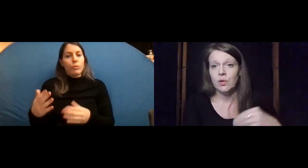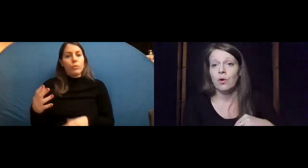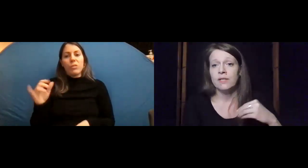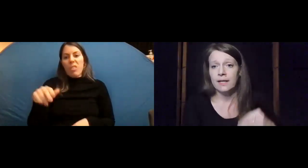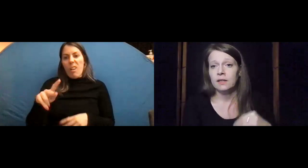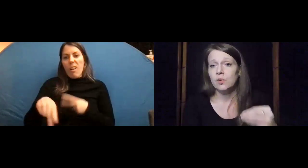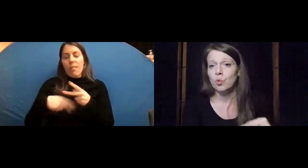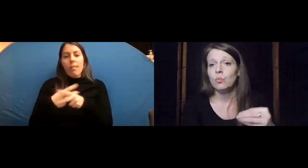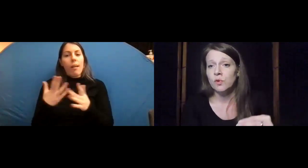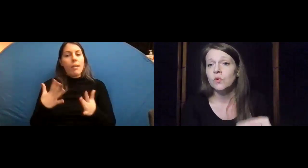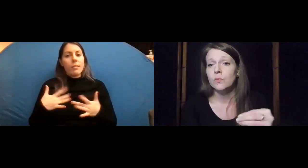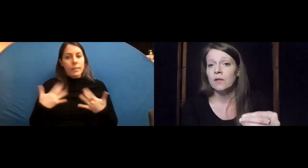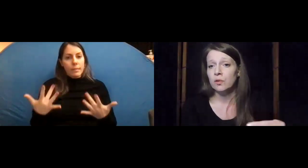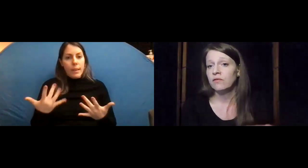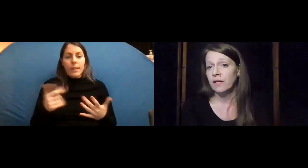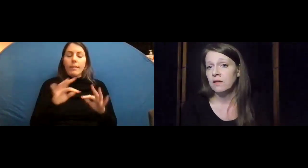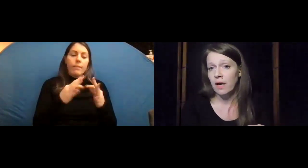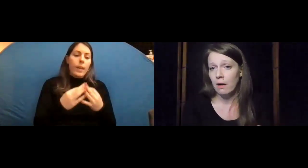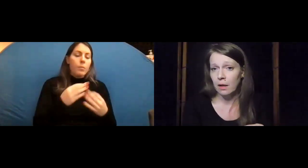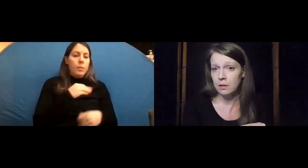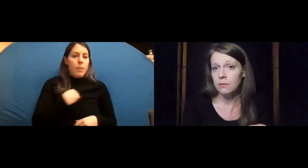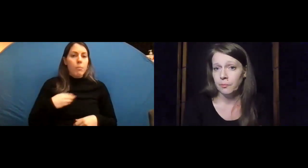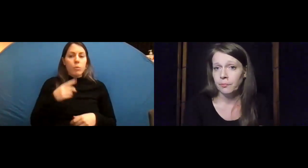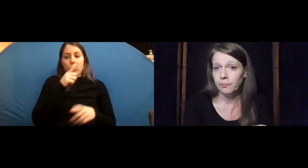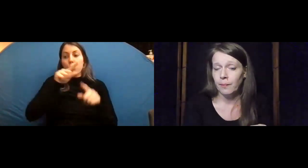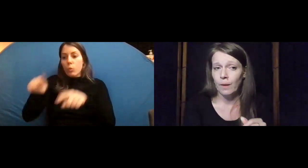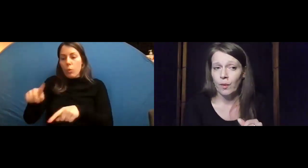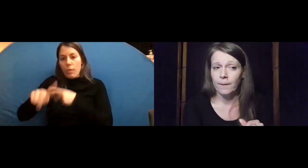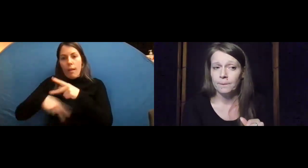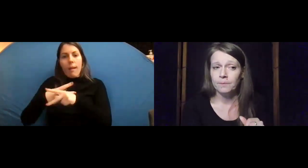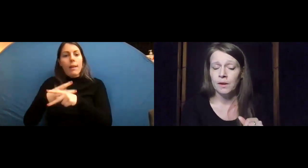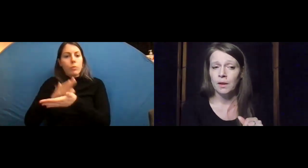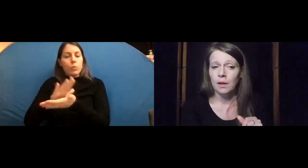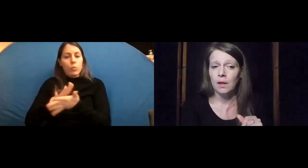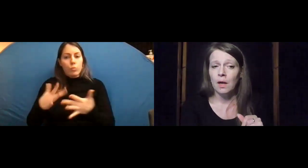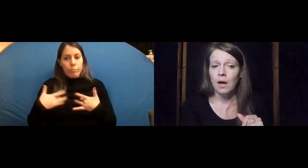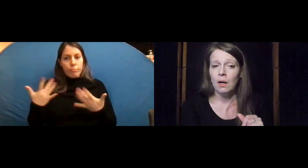responsible for providing interpreters for family members who are attending